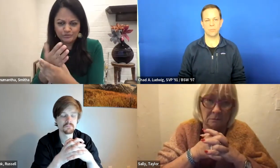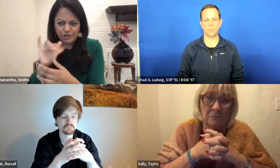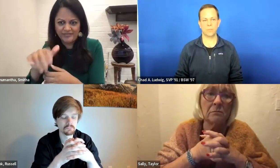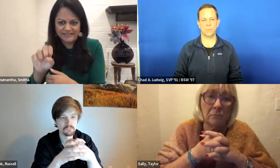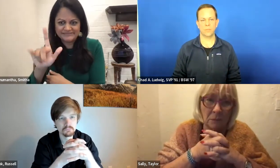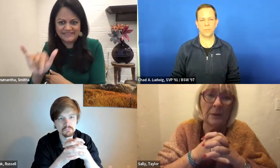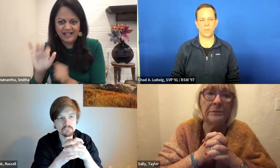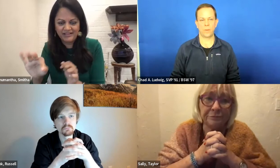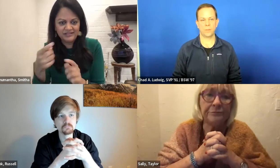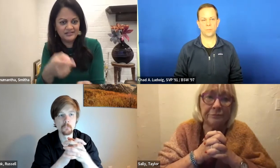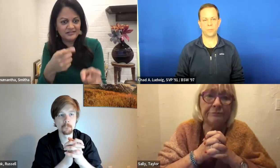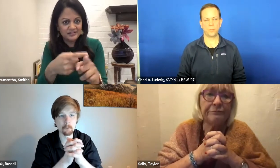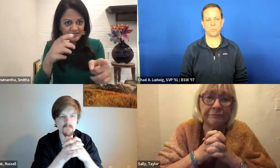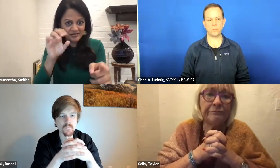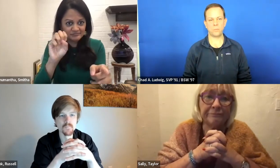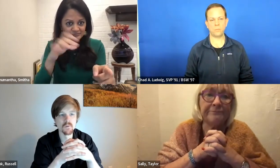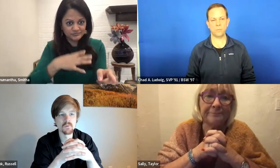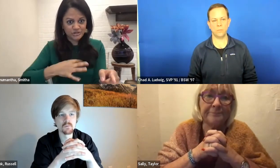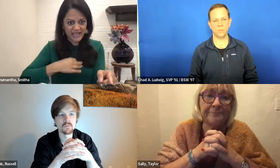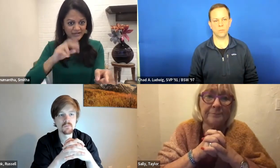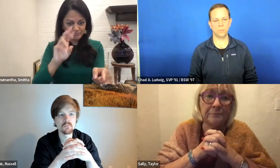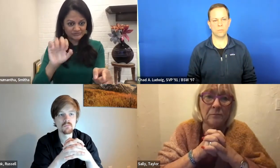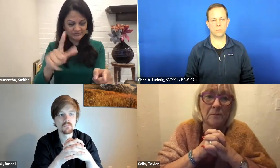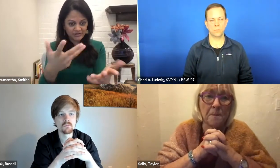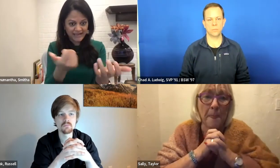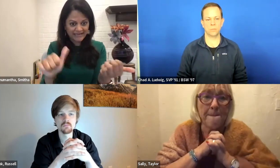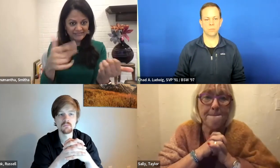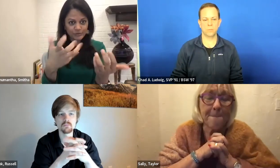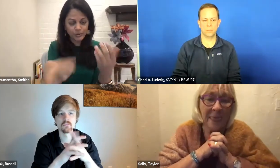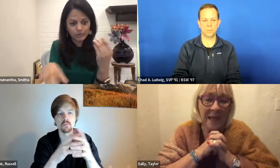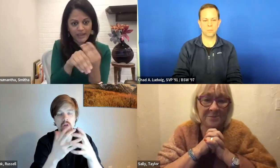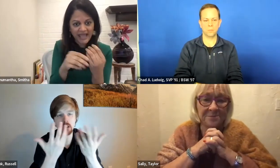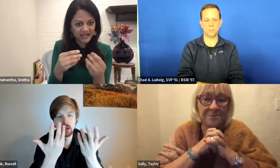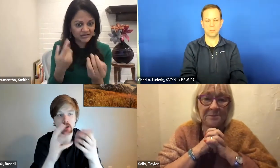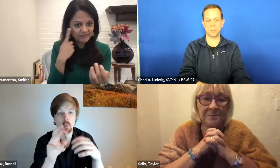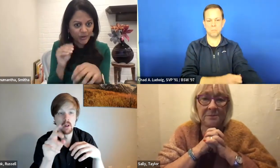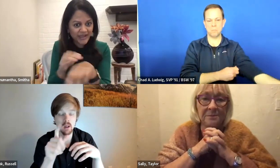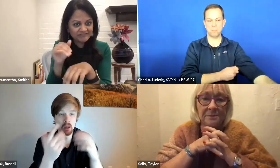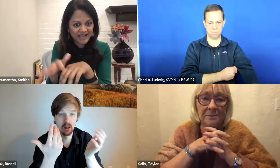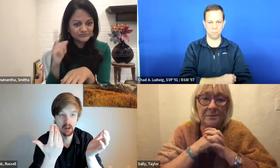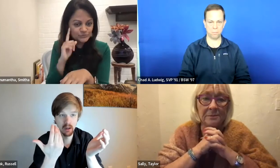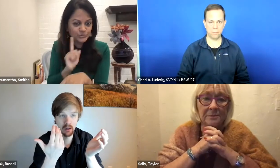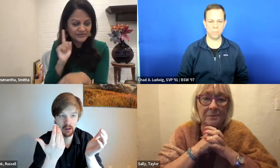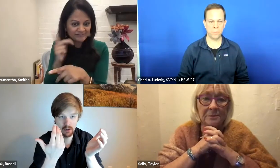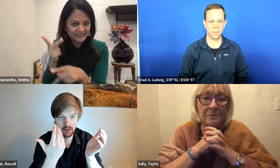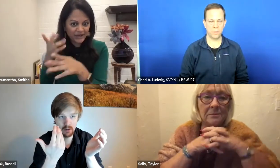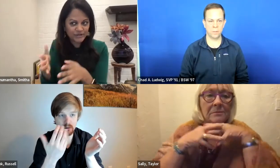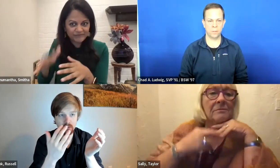That's good to know. Thank you for sharing that, Sally. Chad, Russell, do either of you want to go,